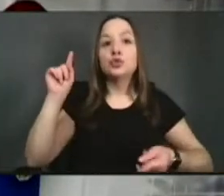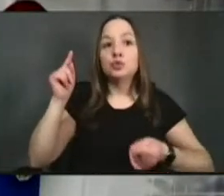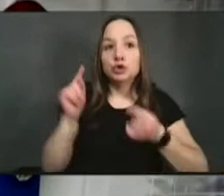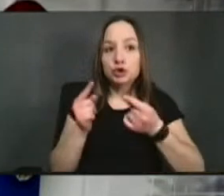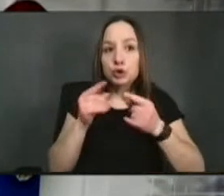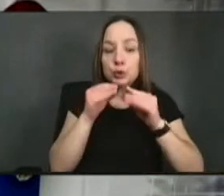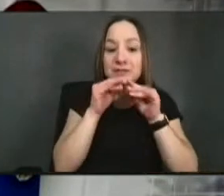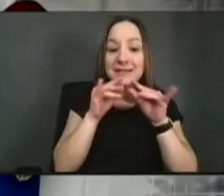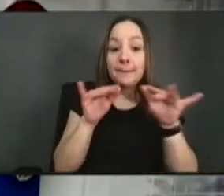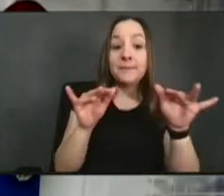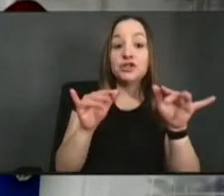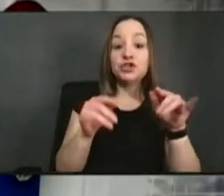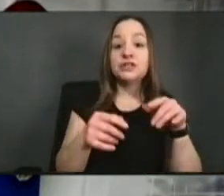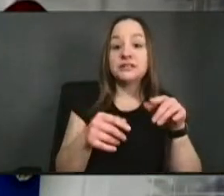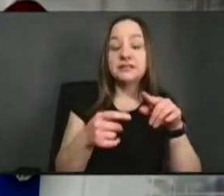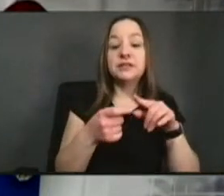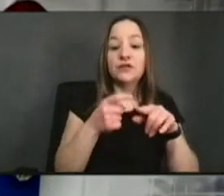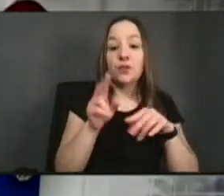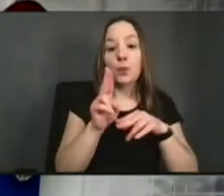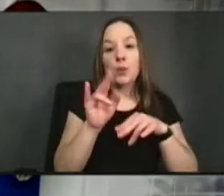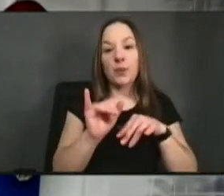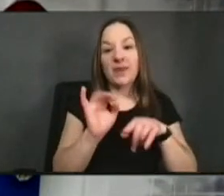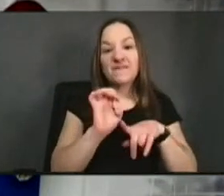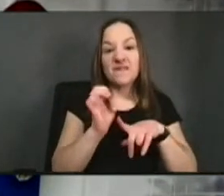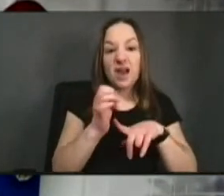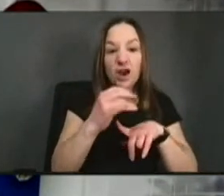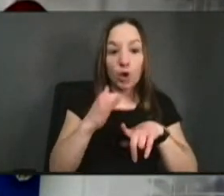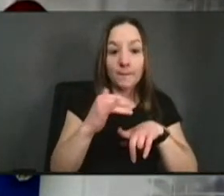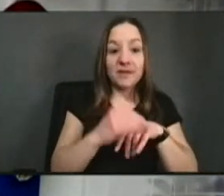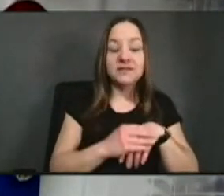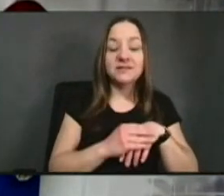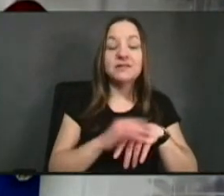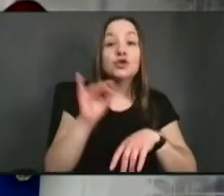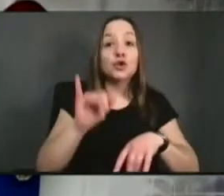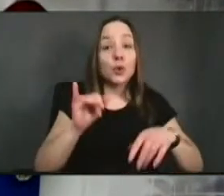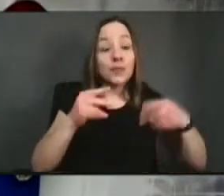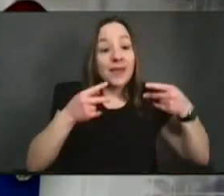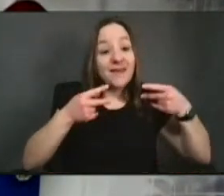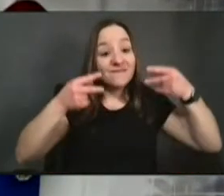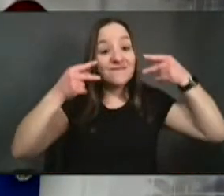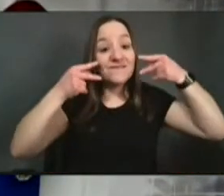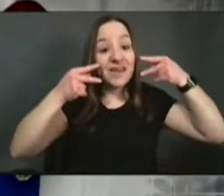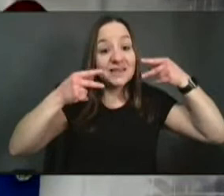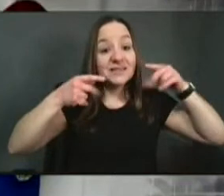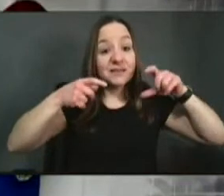release of respiratory emissions from the where in that